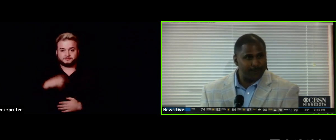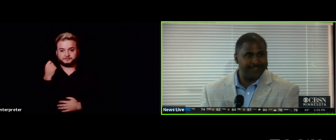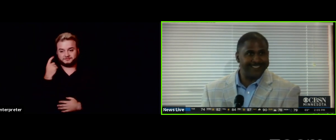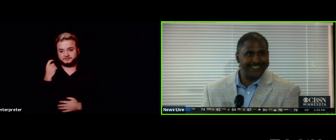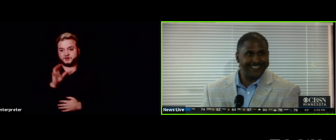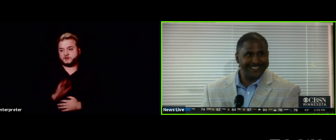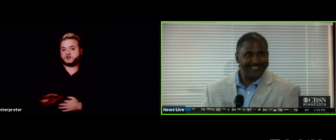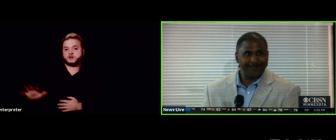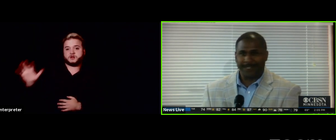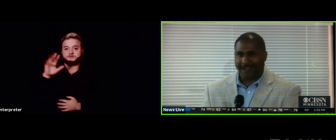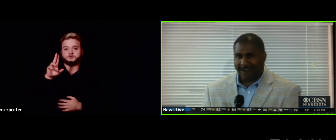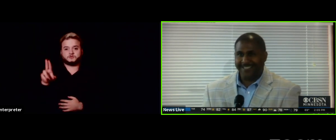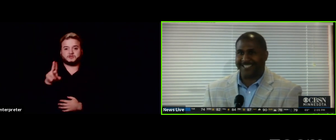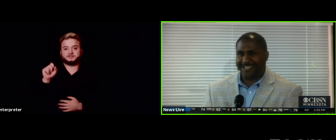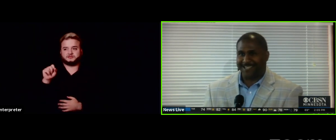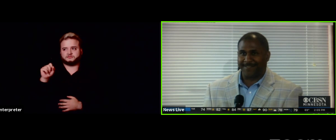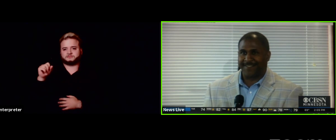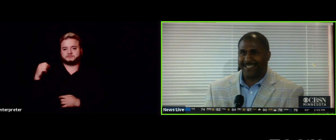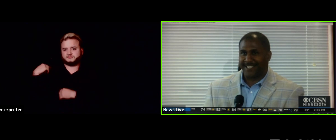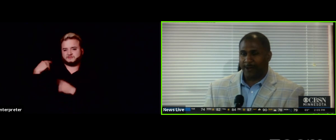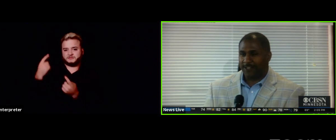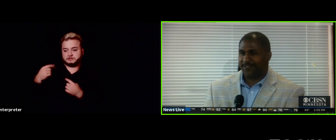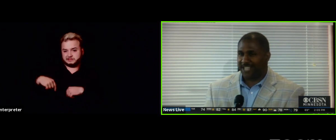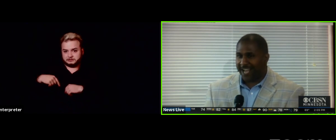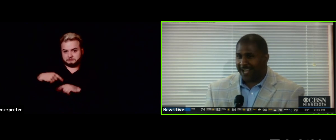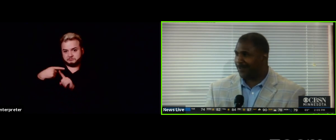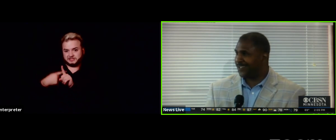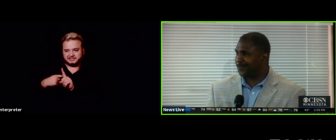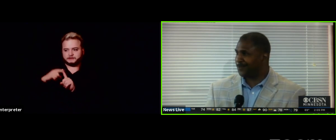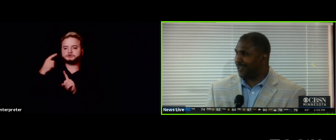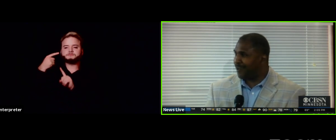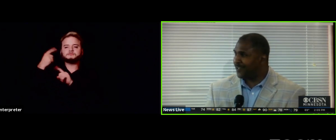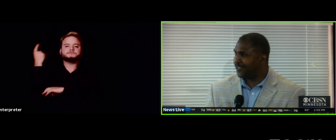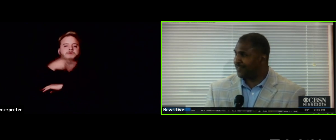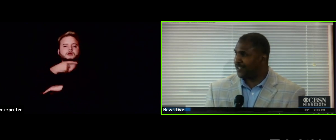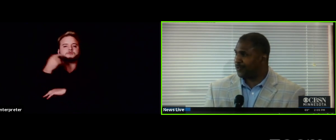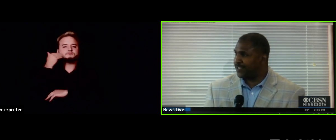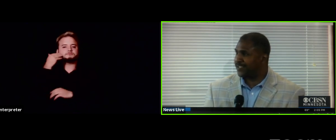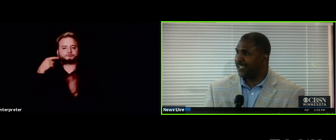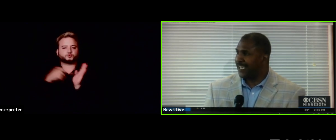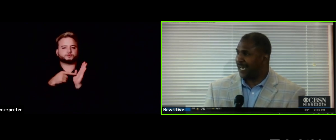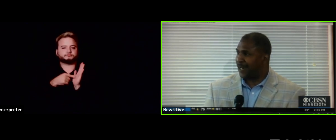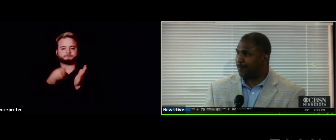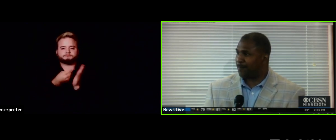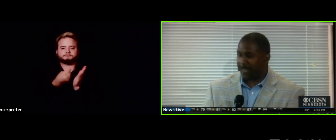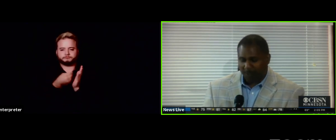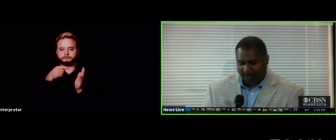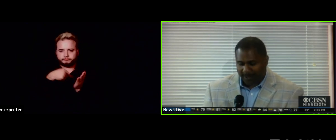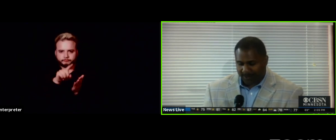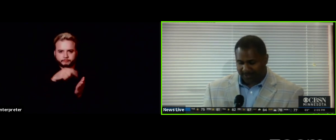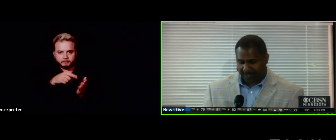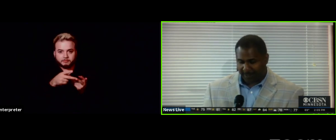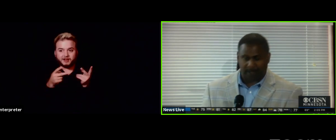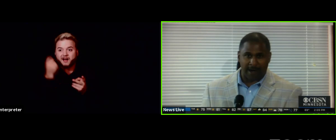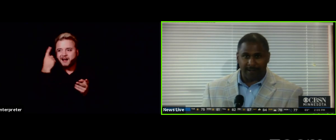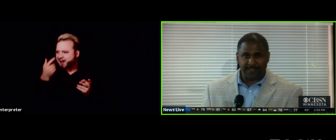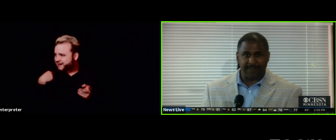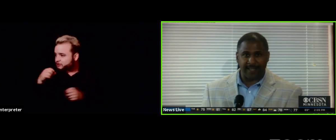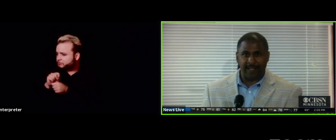renters do, regardless of loss of job, regardless of increased medical bills, regardless of